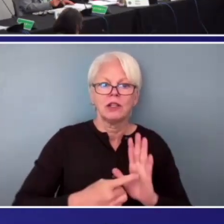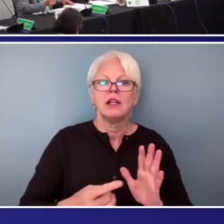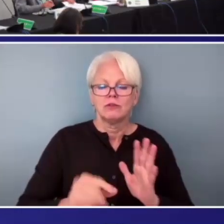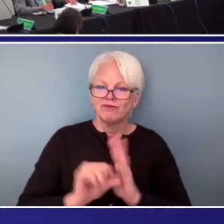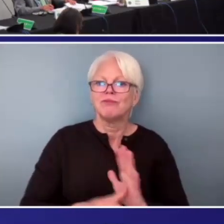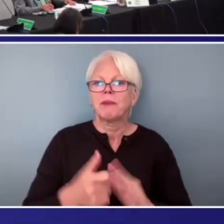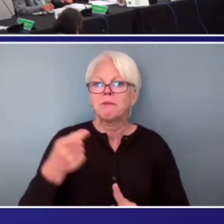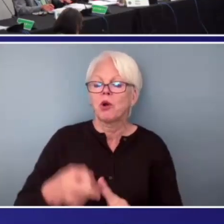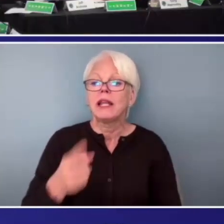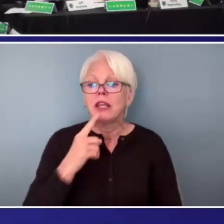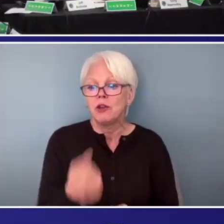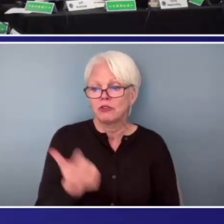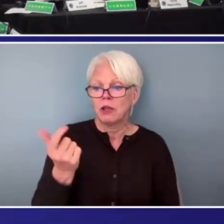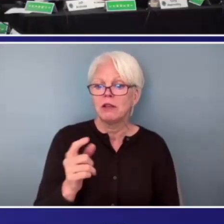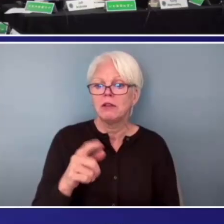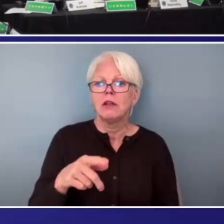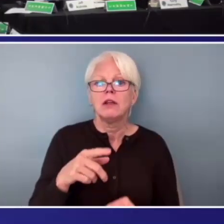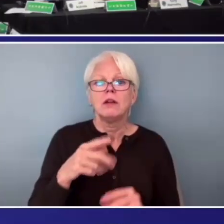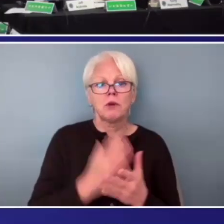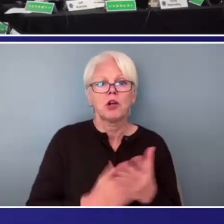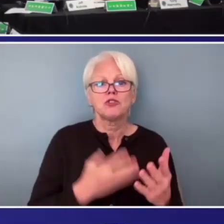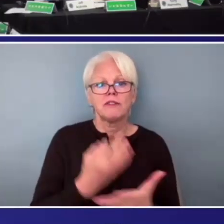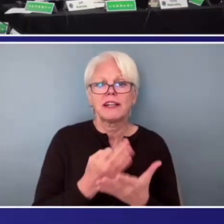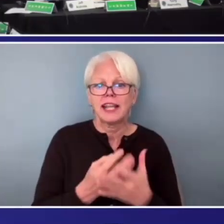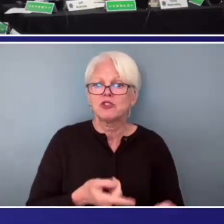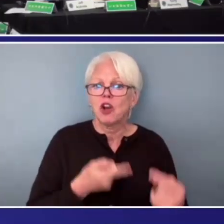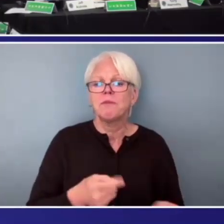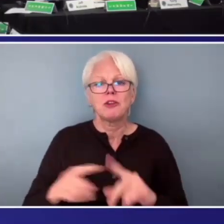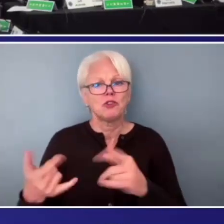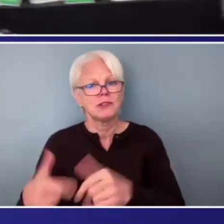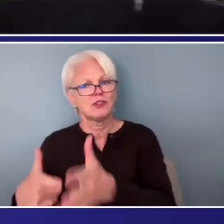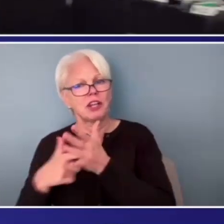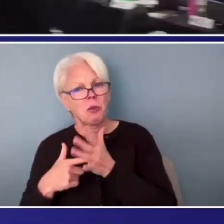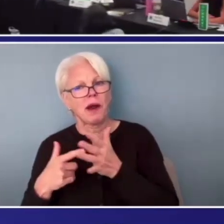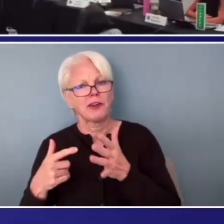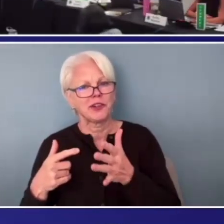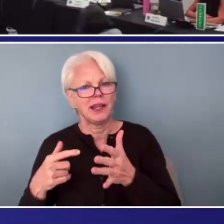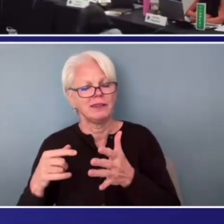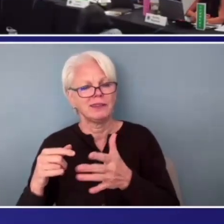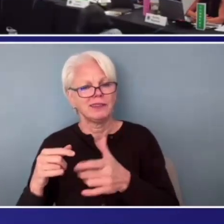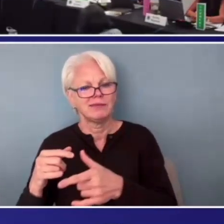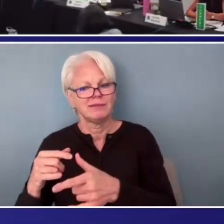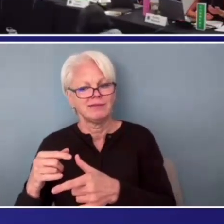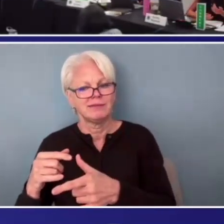still requiring it in, in practice, I feel like that it wasn't really, truly eliminated, and I feel like it -- as written,